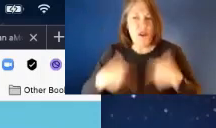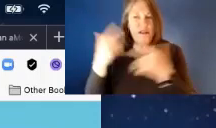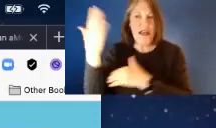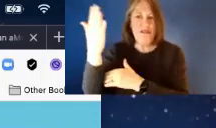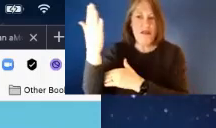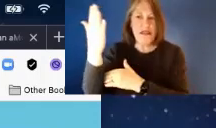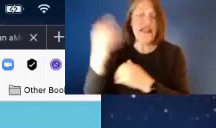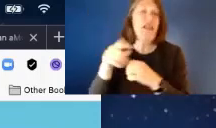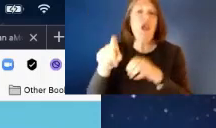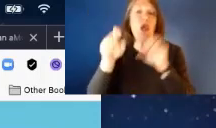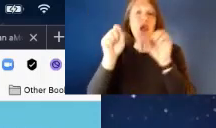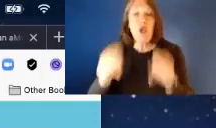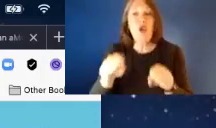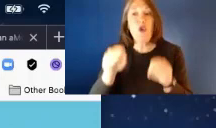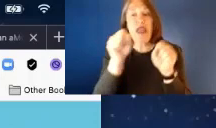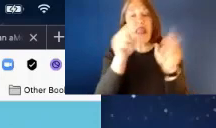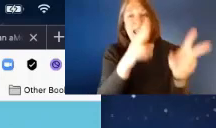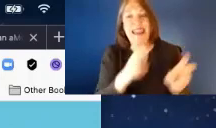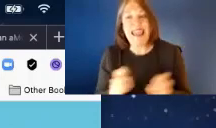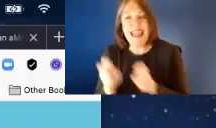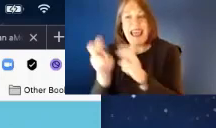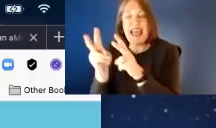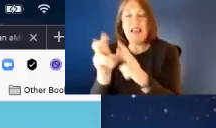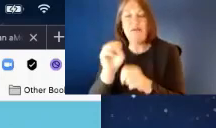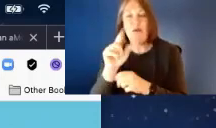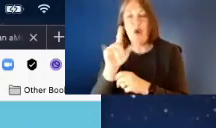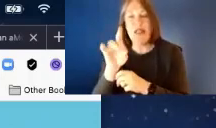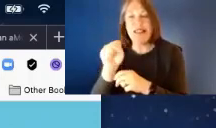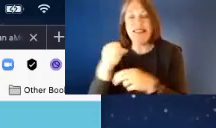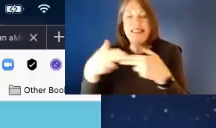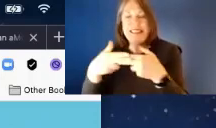you can export the slides and your PowerPoint to a JPEG